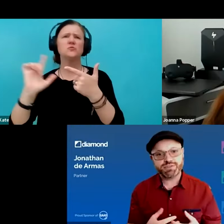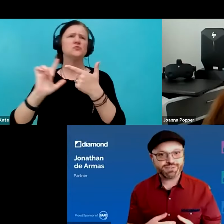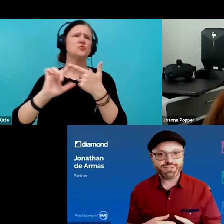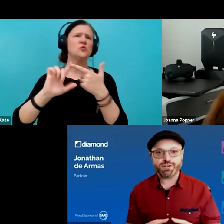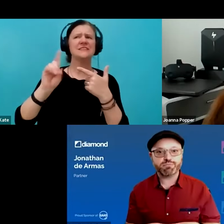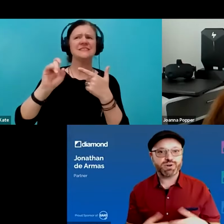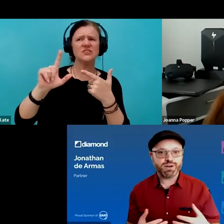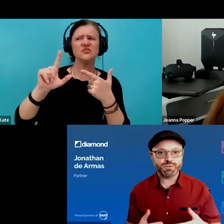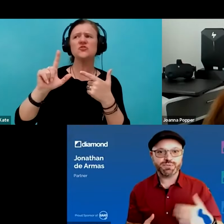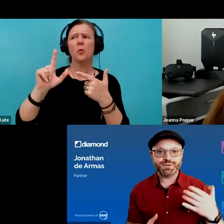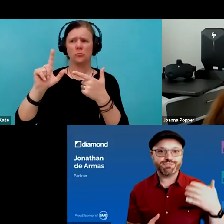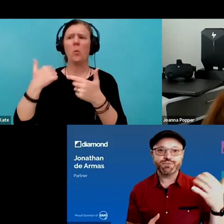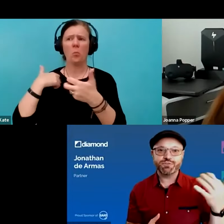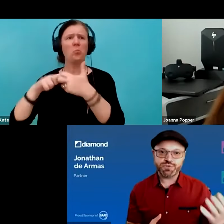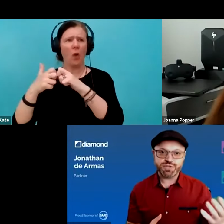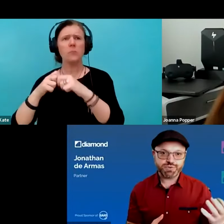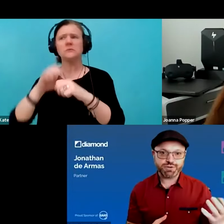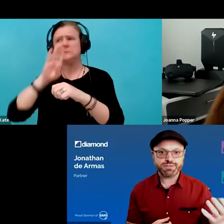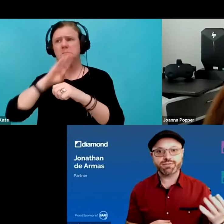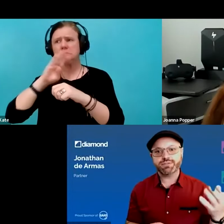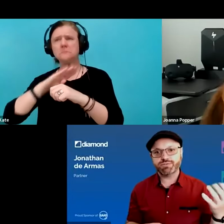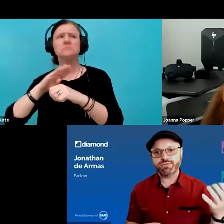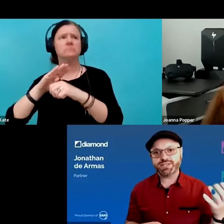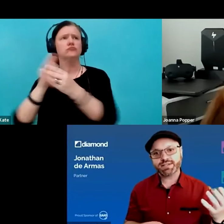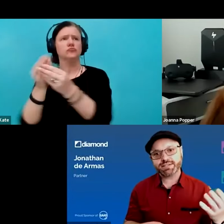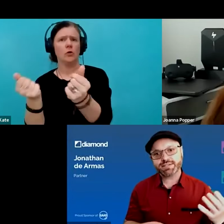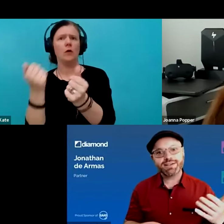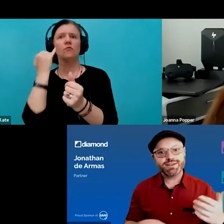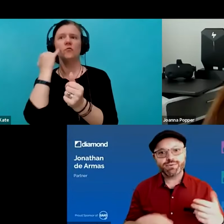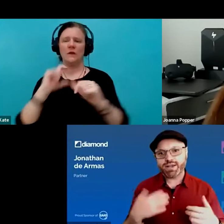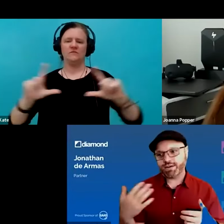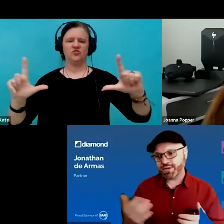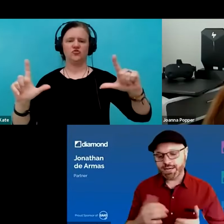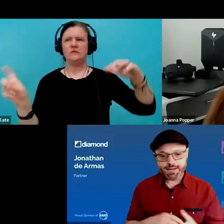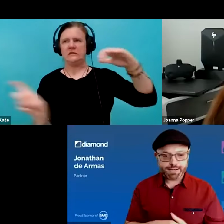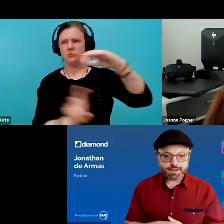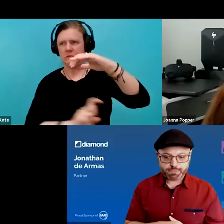we have previously solve problems. So we have screen readers to read text we have